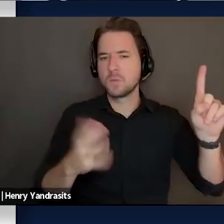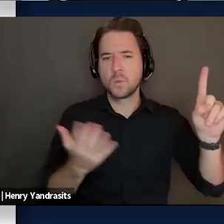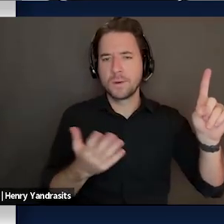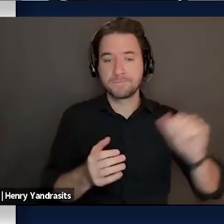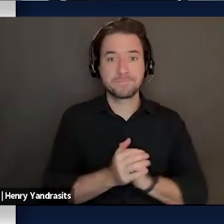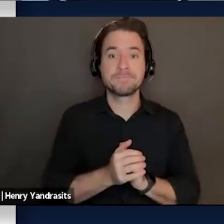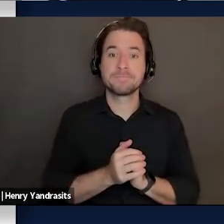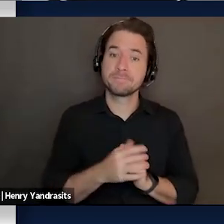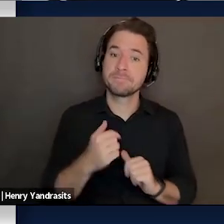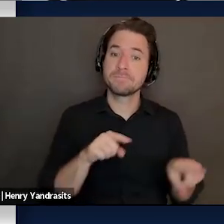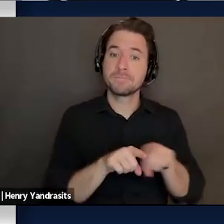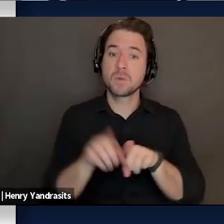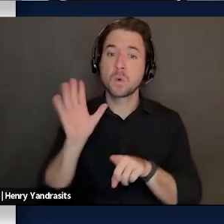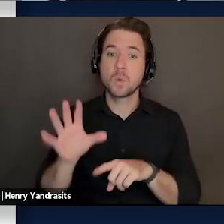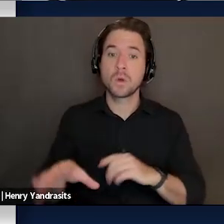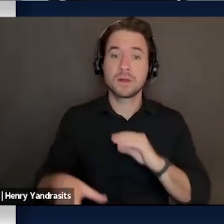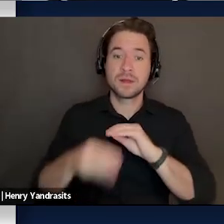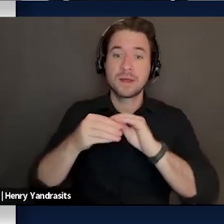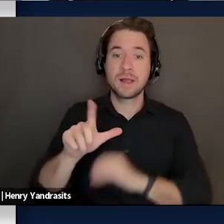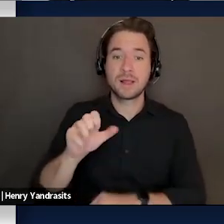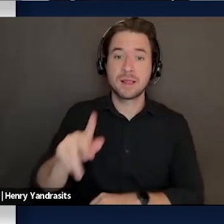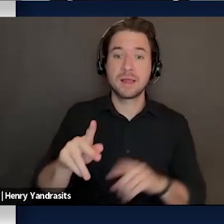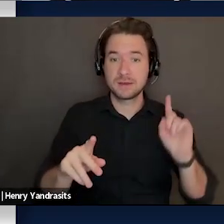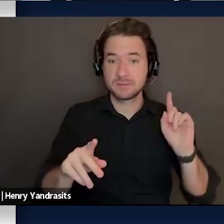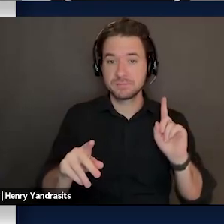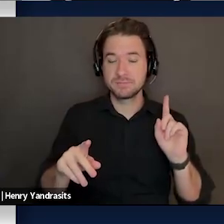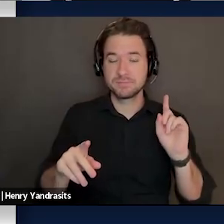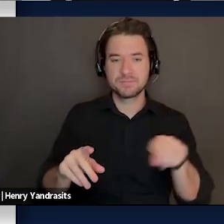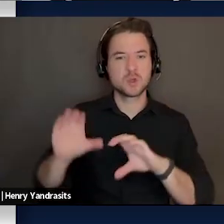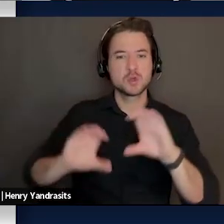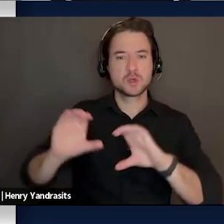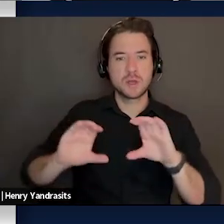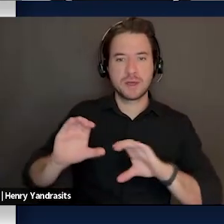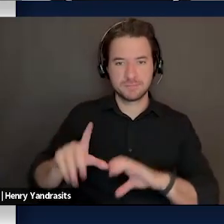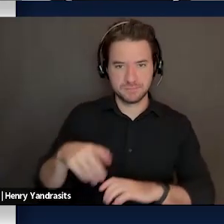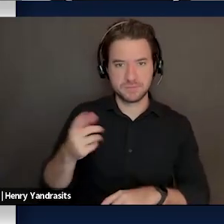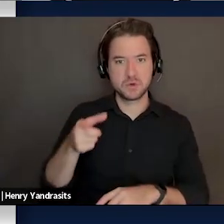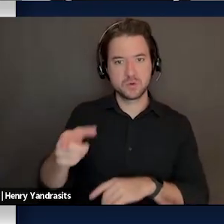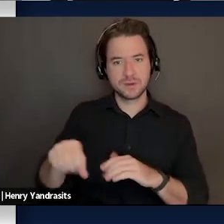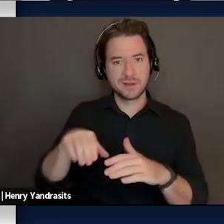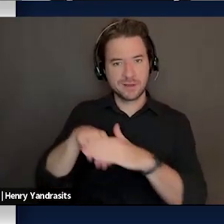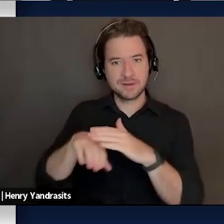I'm going to also include a link to the dashboard in the chat for those who may be interested in.